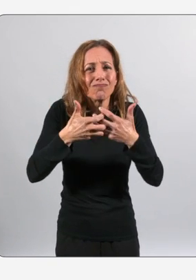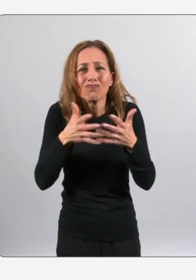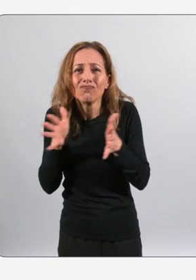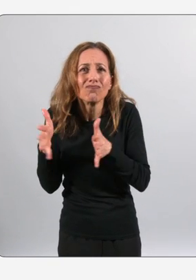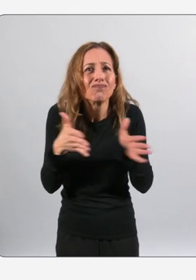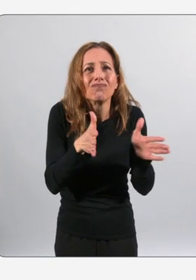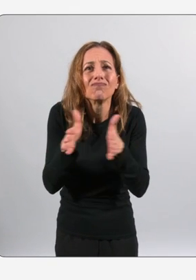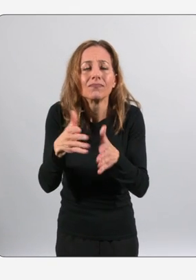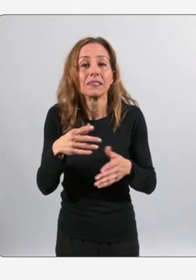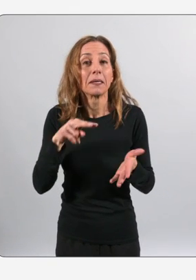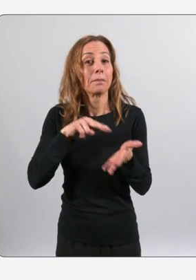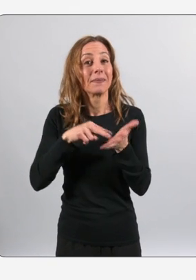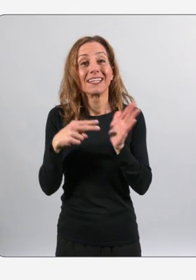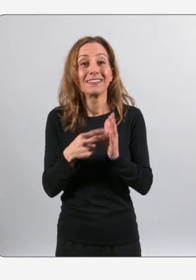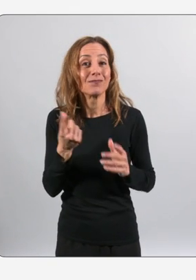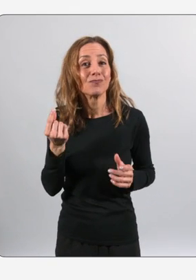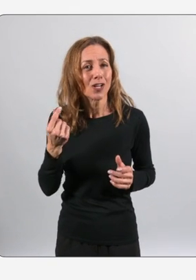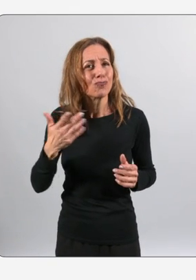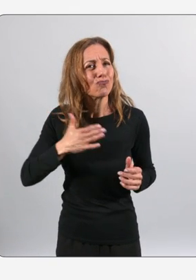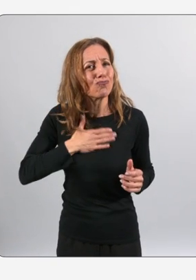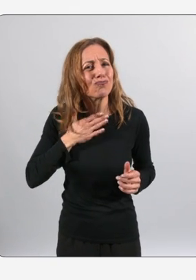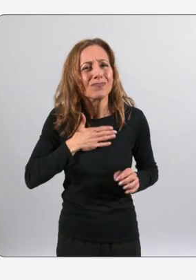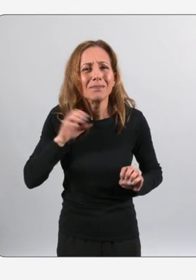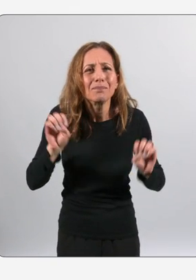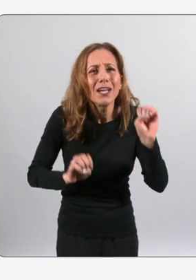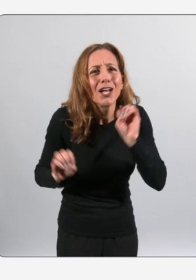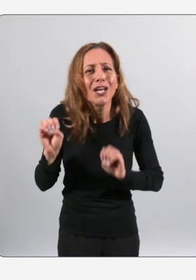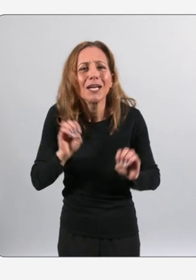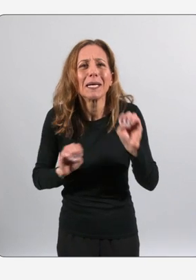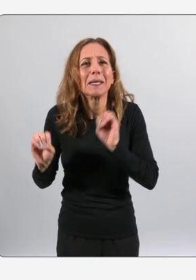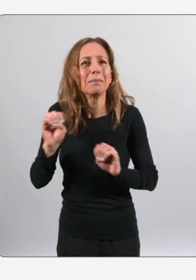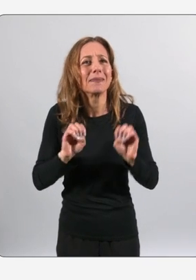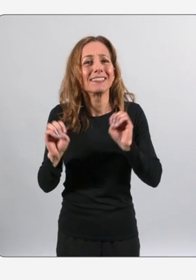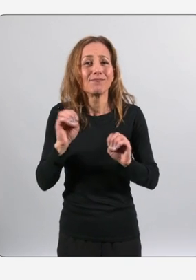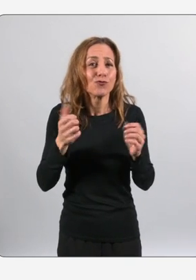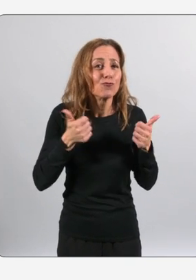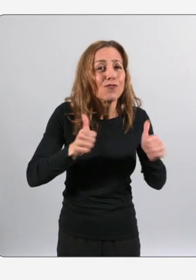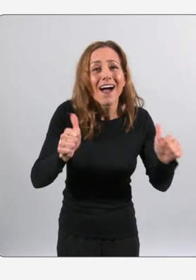This means a culture of experimentation, of trying new things, figuring out what